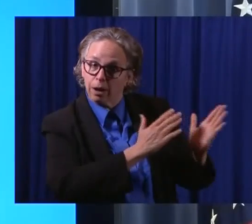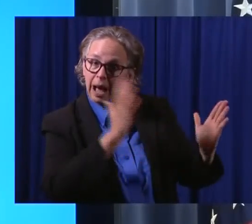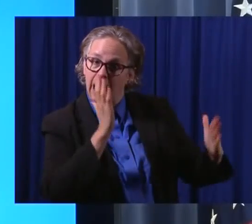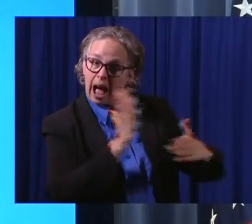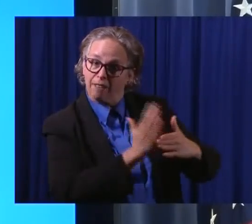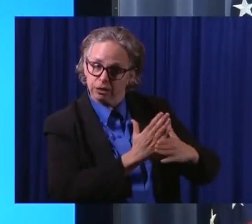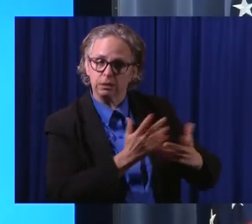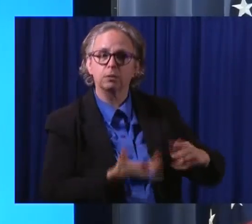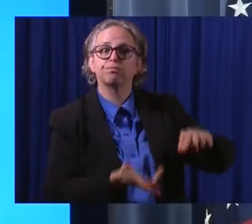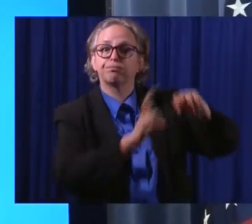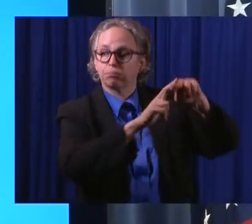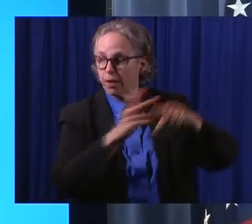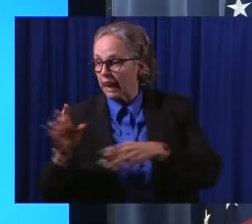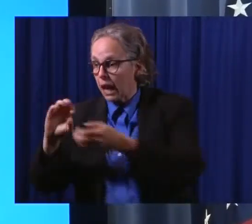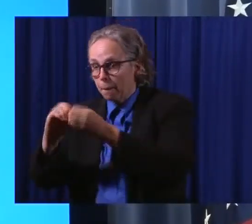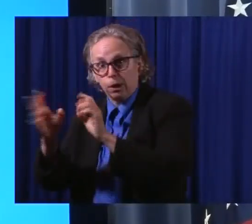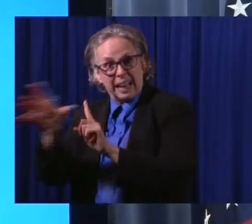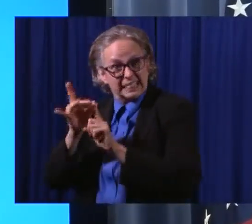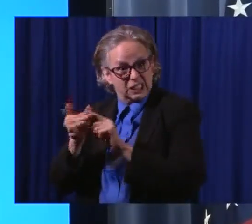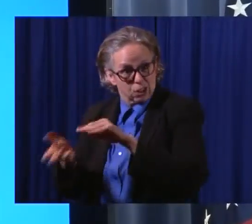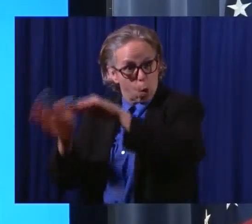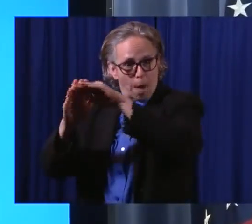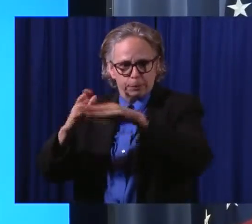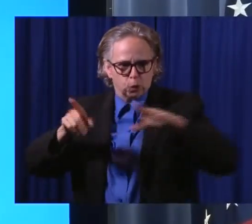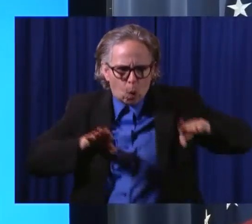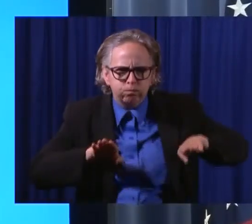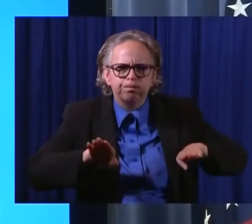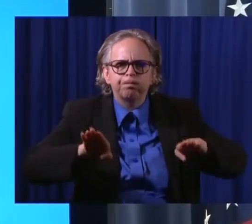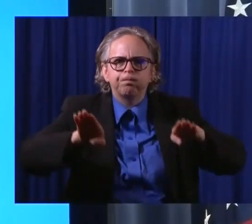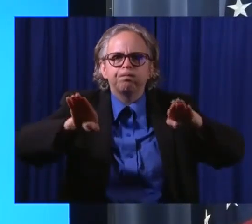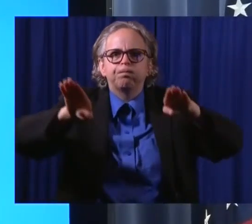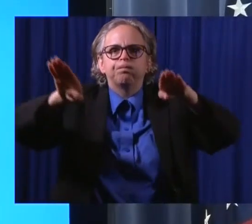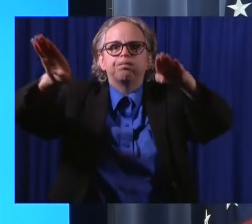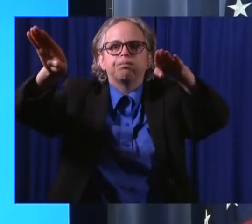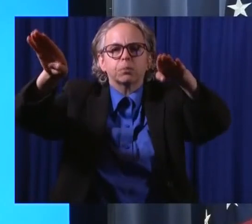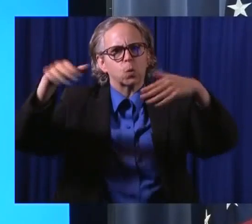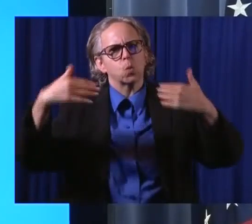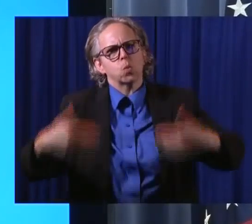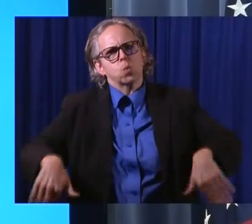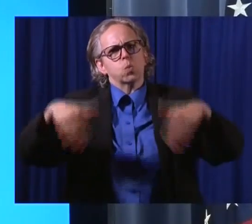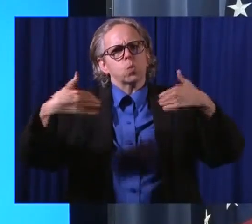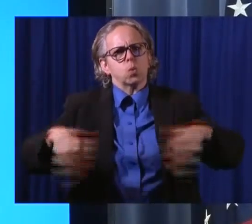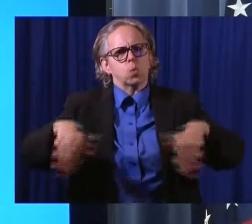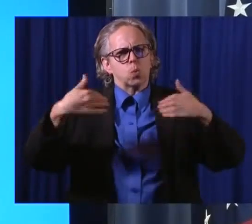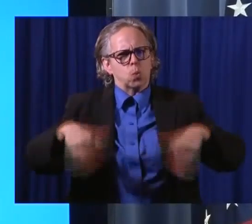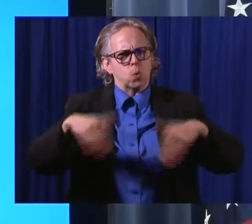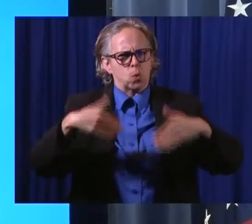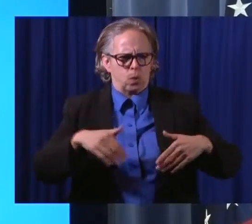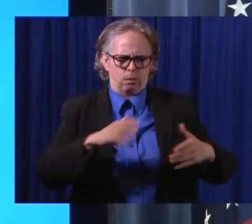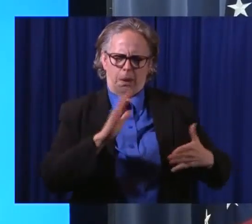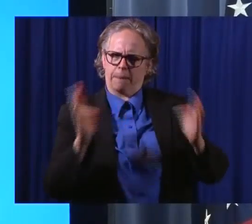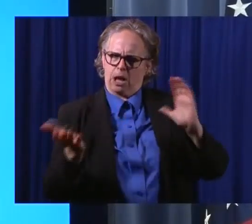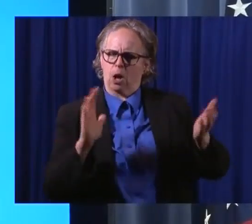CAN COMPARE THAT TO THE 21 DAY AVERAGE, OF COURSE THE 21 DAY AVERAGES GOING UP BECAUSE THE